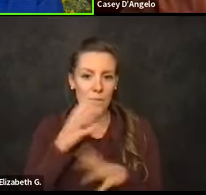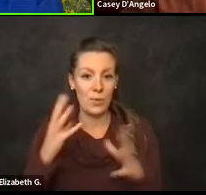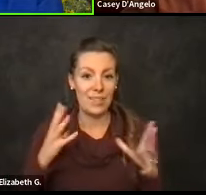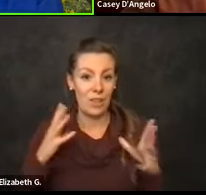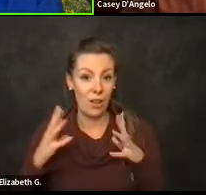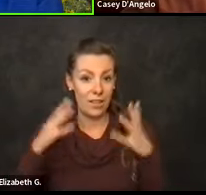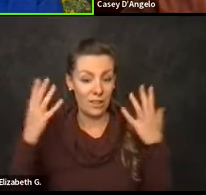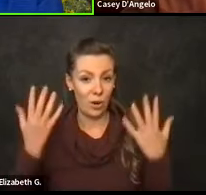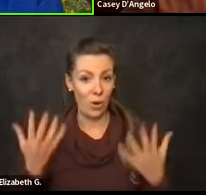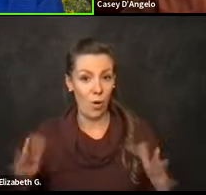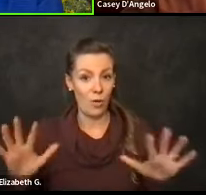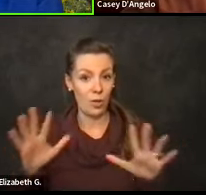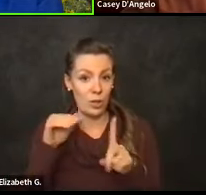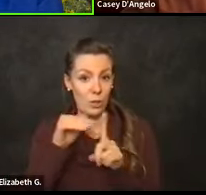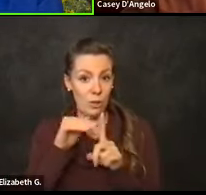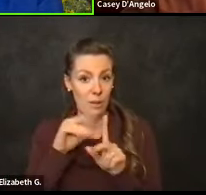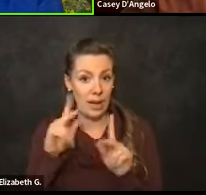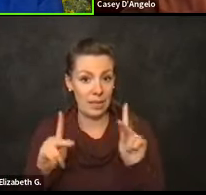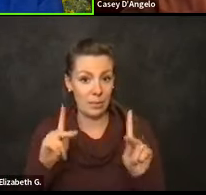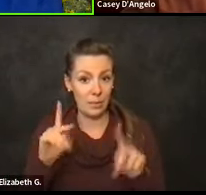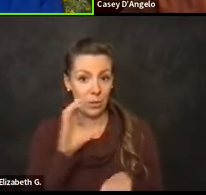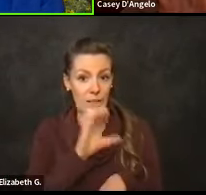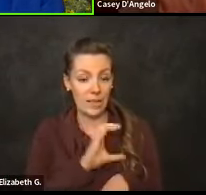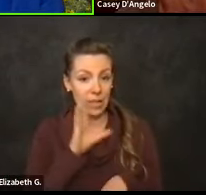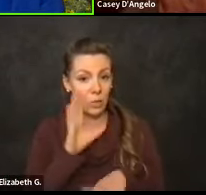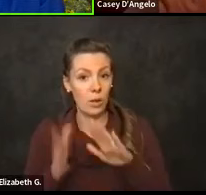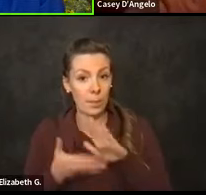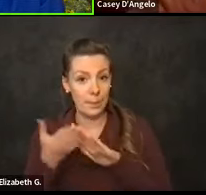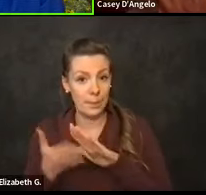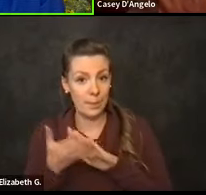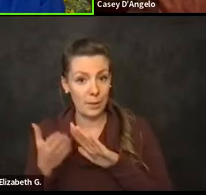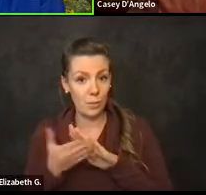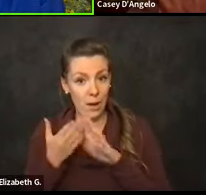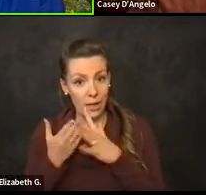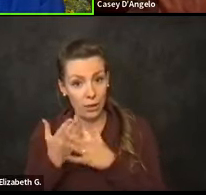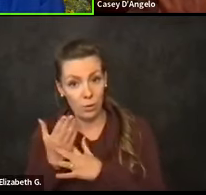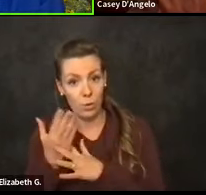Just to remind people, though, the clinics will be running through Friday, and you